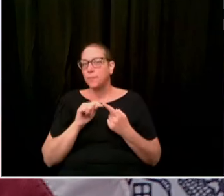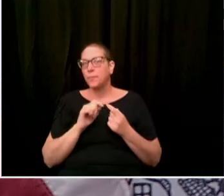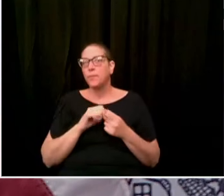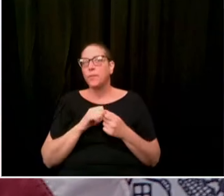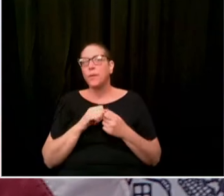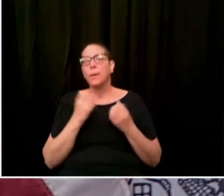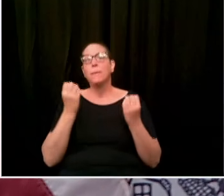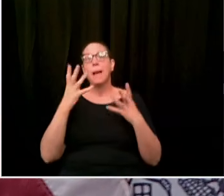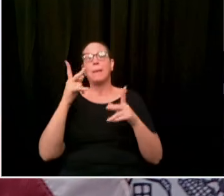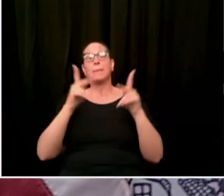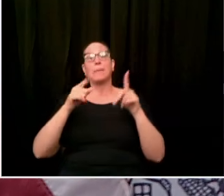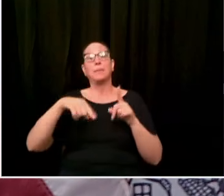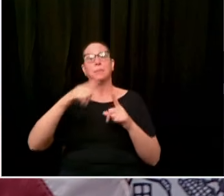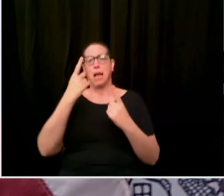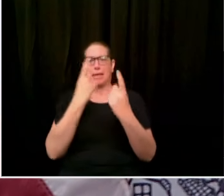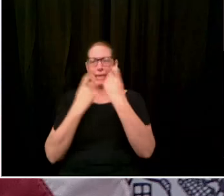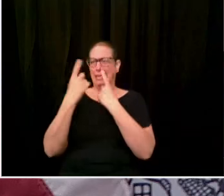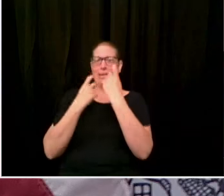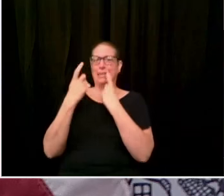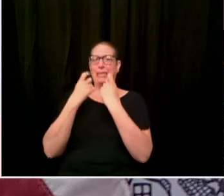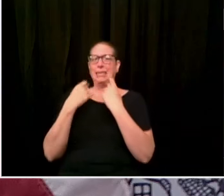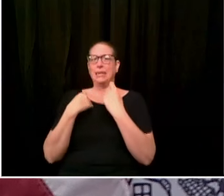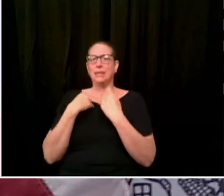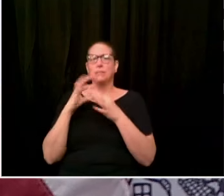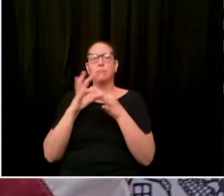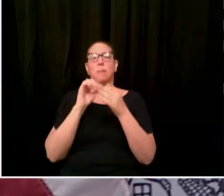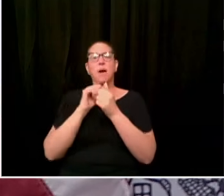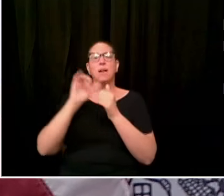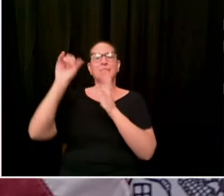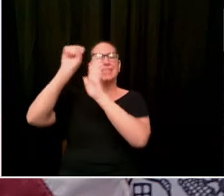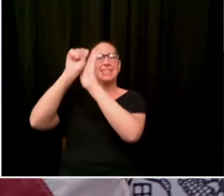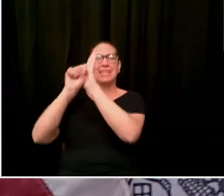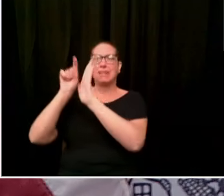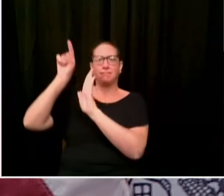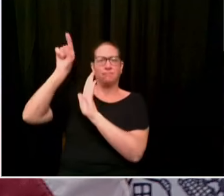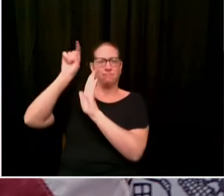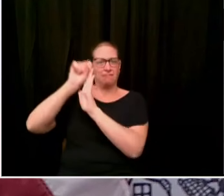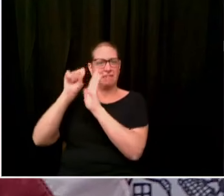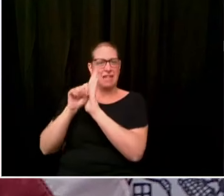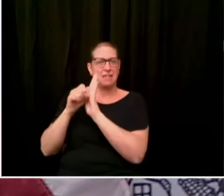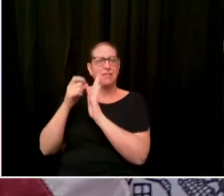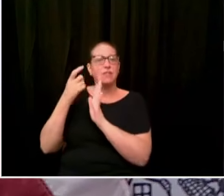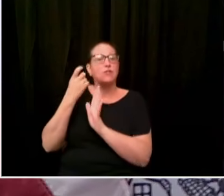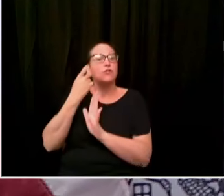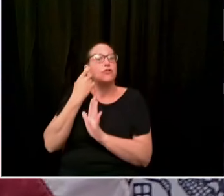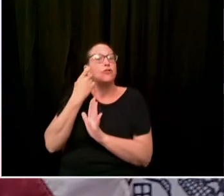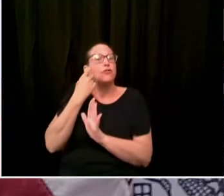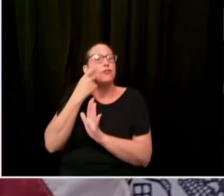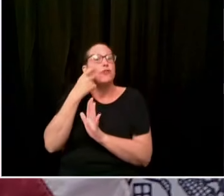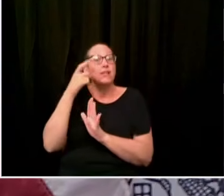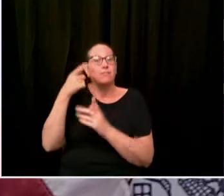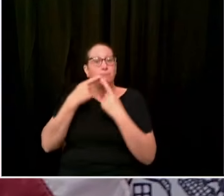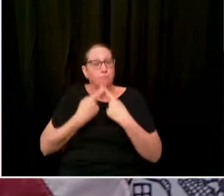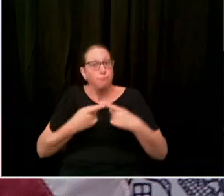LOT OF INQUIRIES